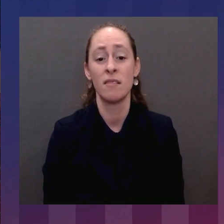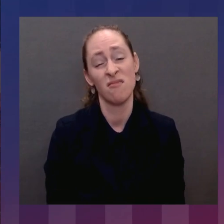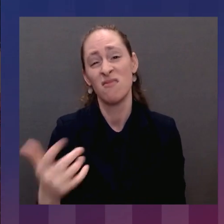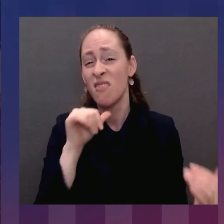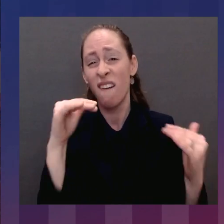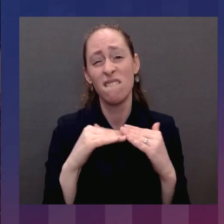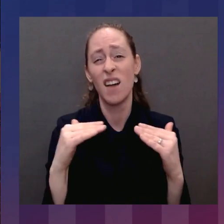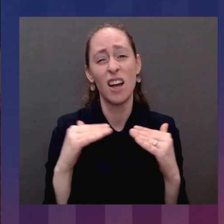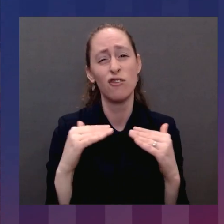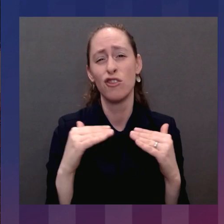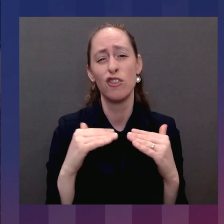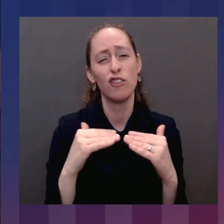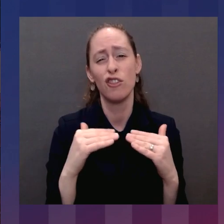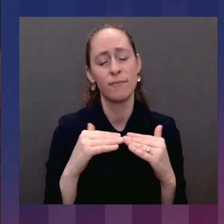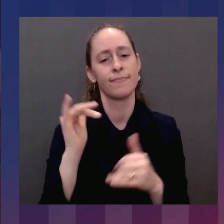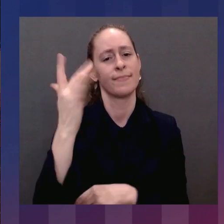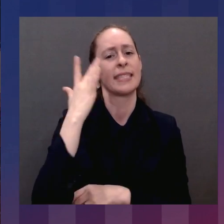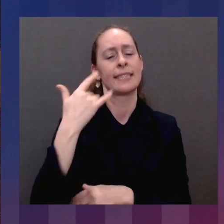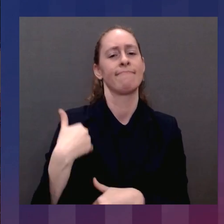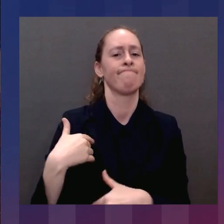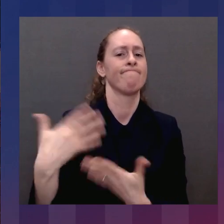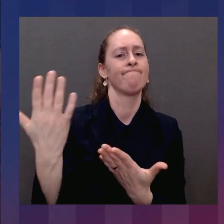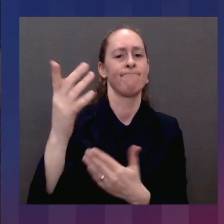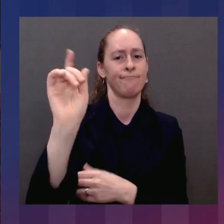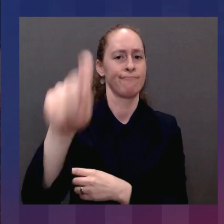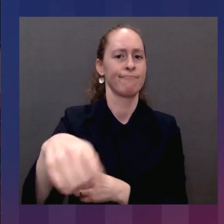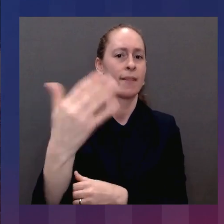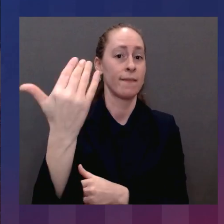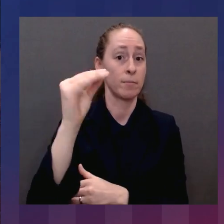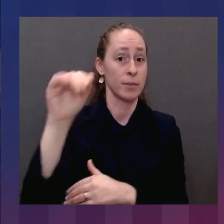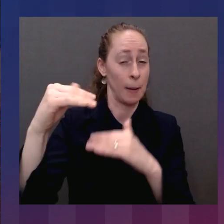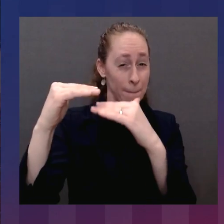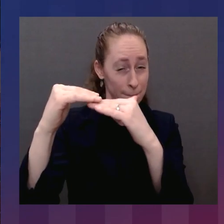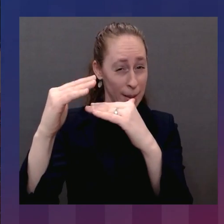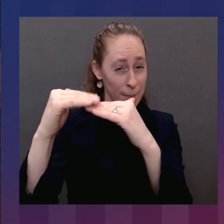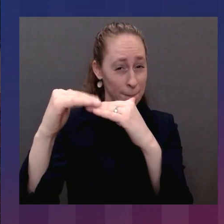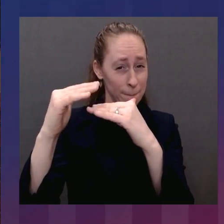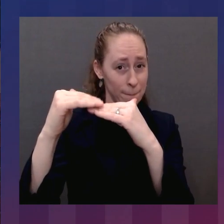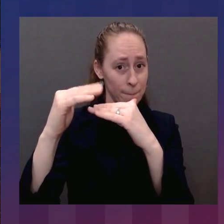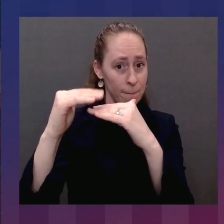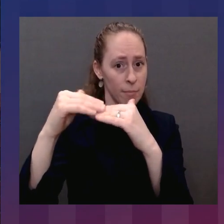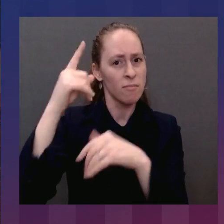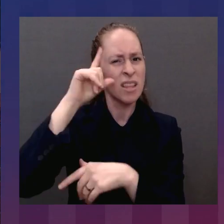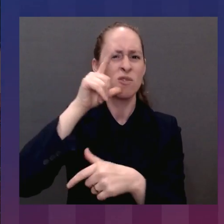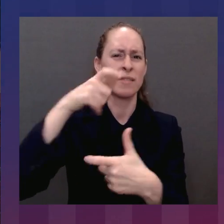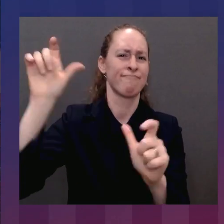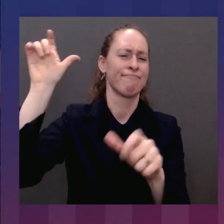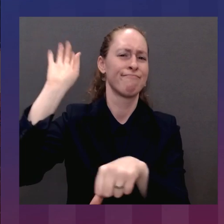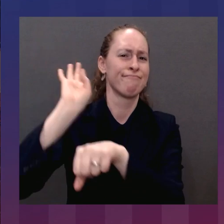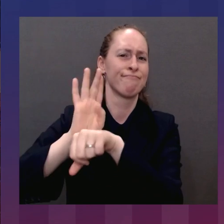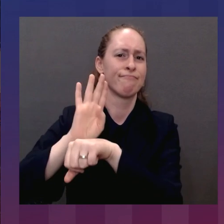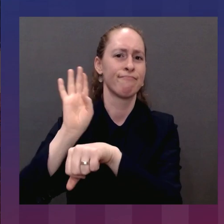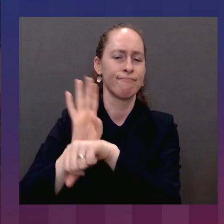And that's why in the G7 and other meetings oversees I was able to get together,